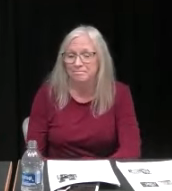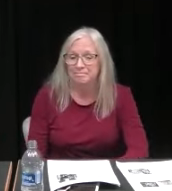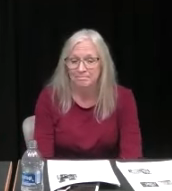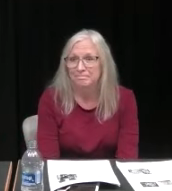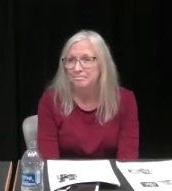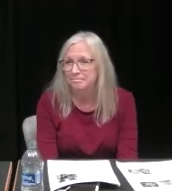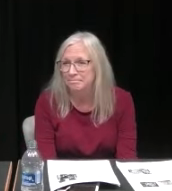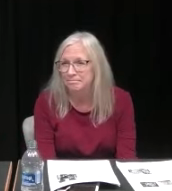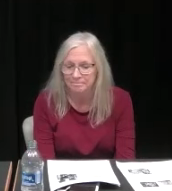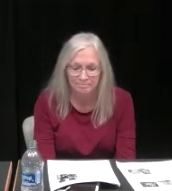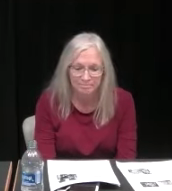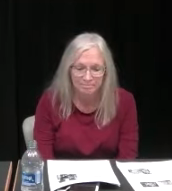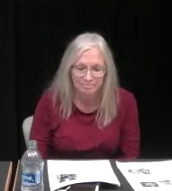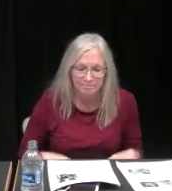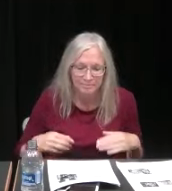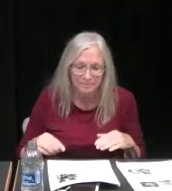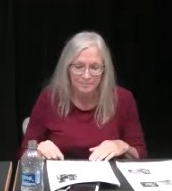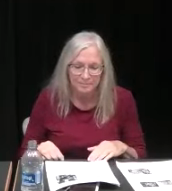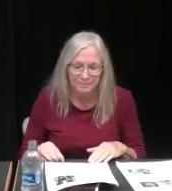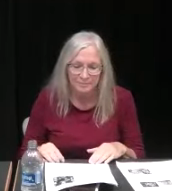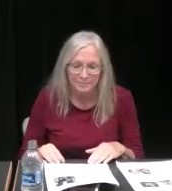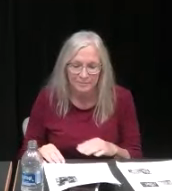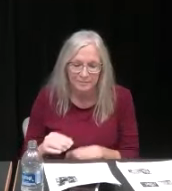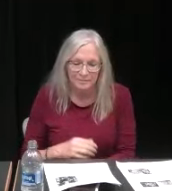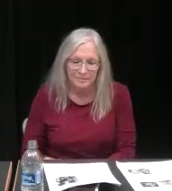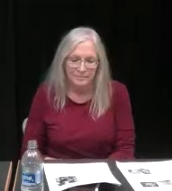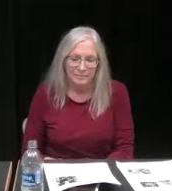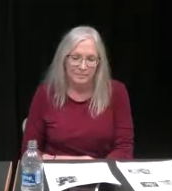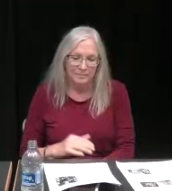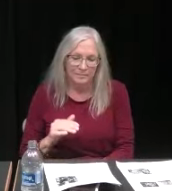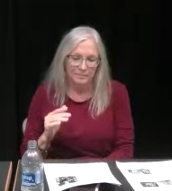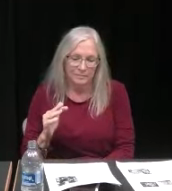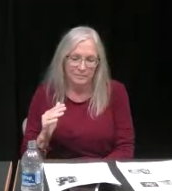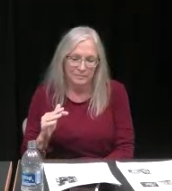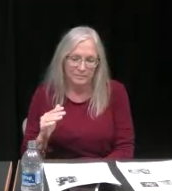together and understand meaning the uniqueness of American Sign Language follows those similar